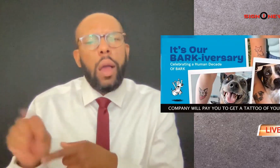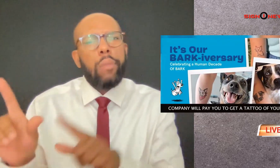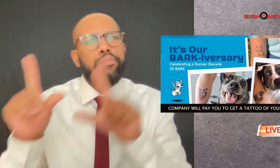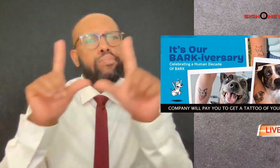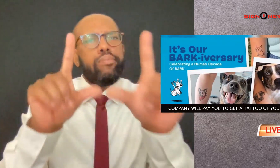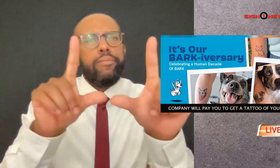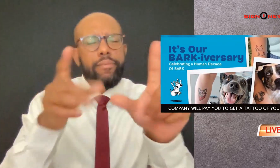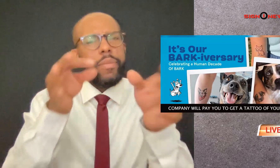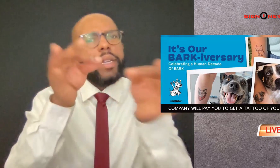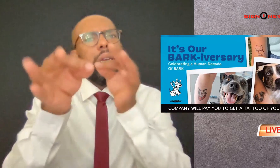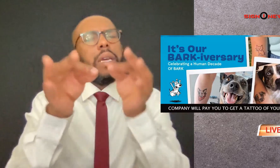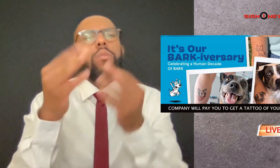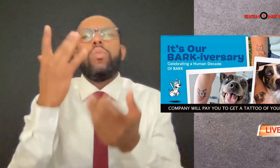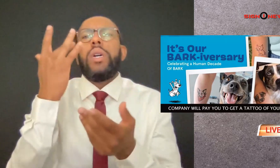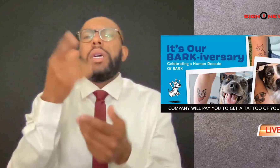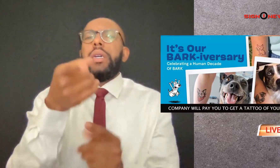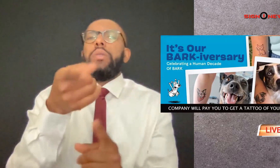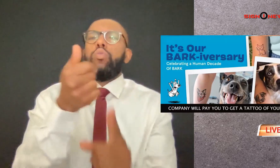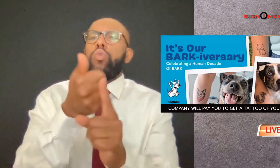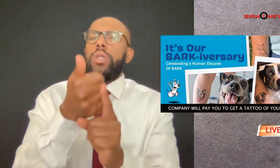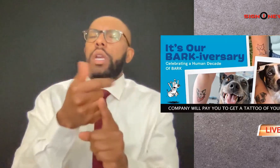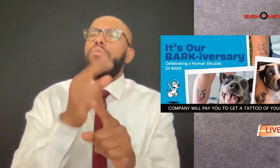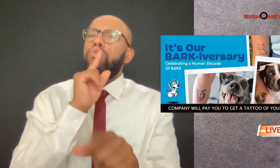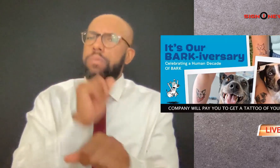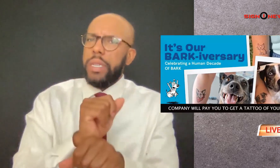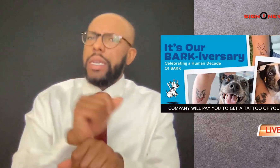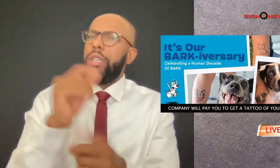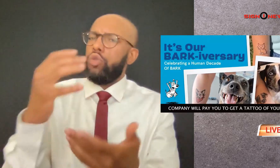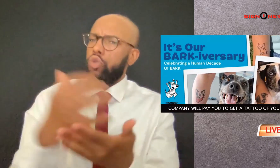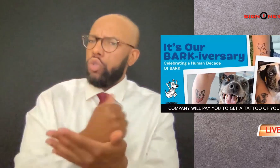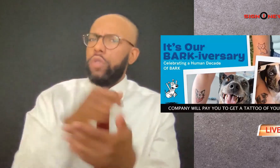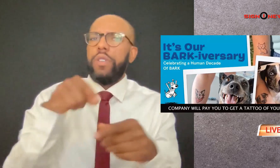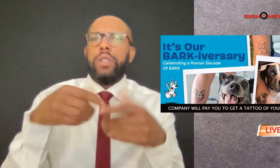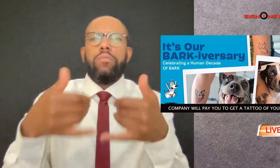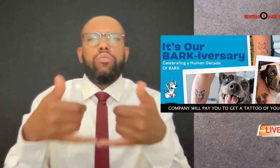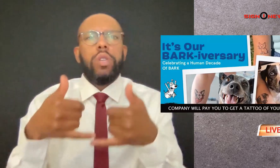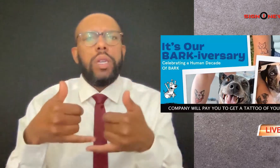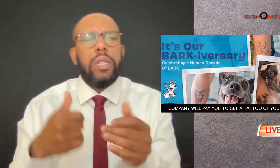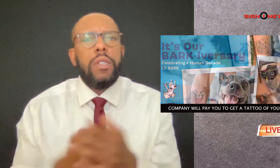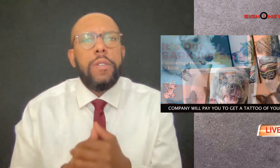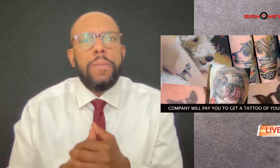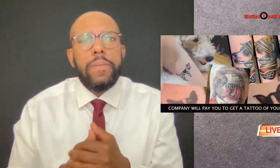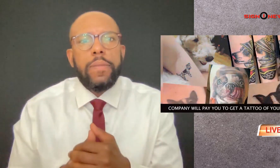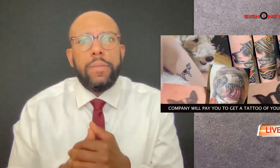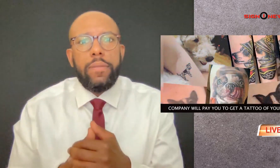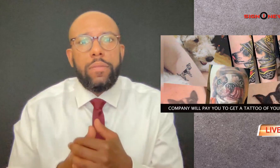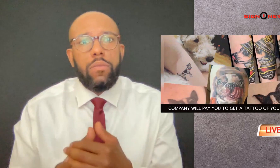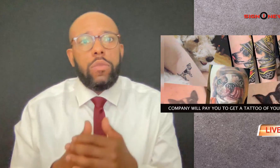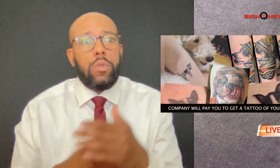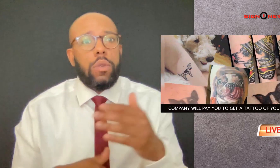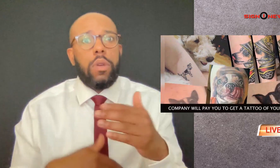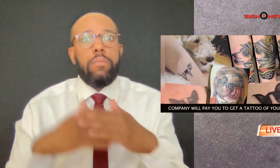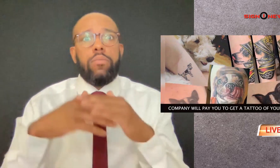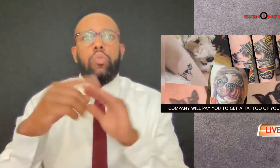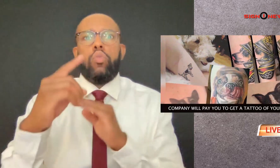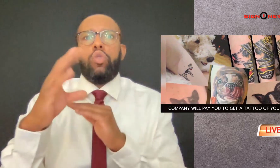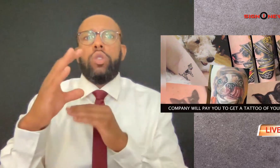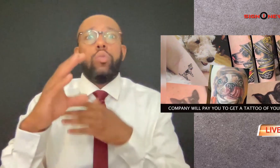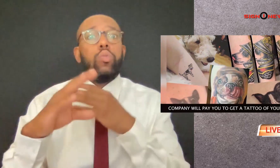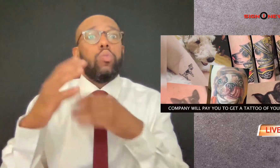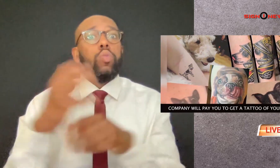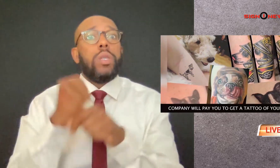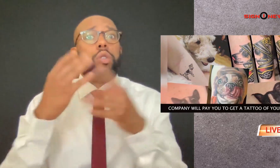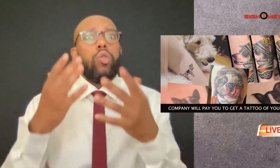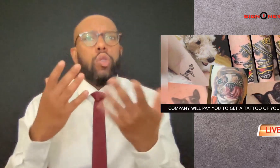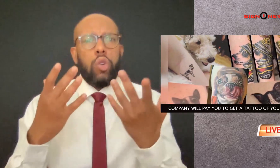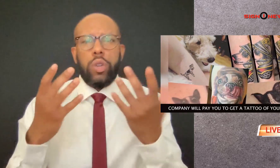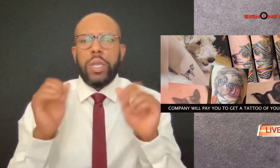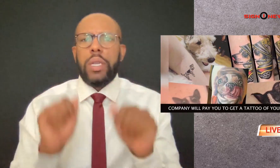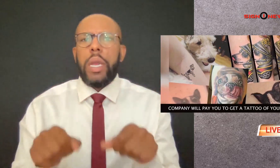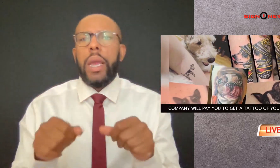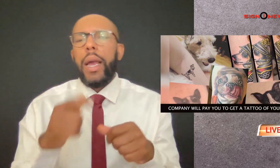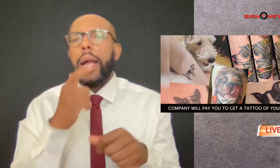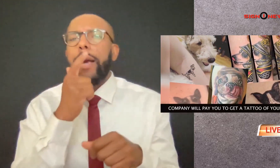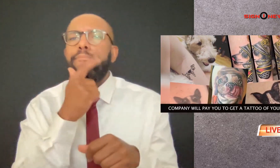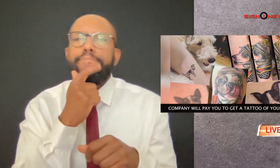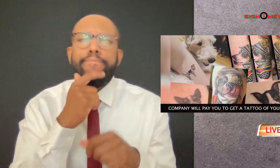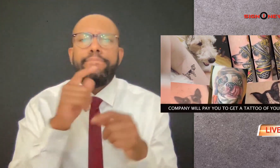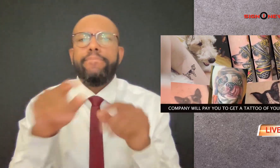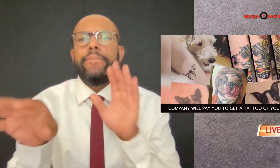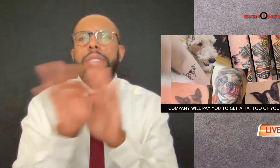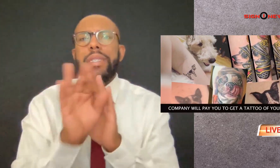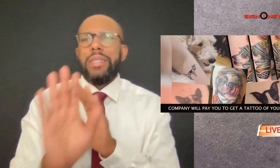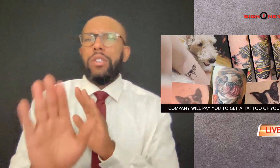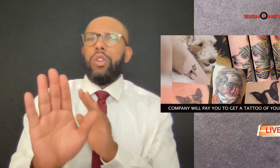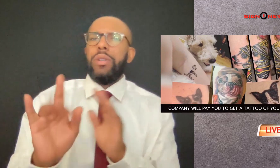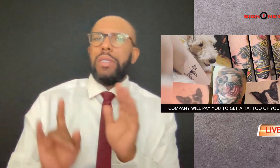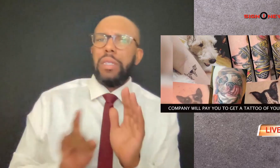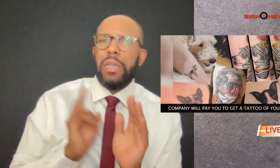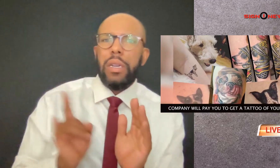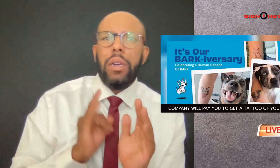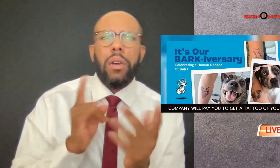why you deserve the prize winners you get to pick their own tattoo style